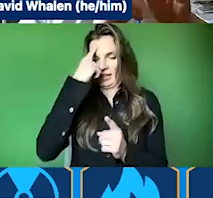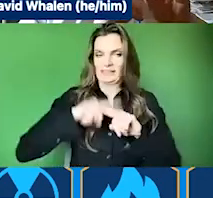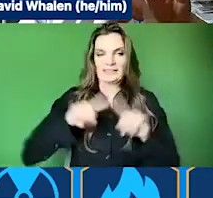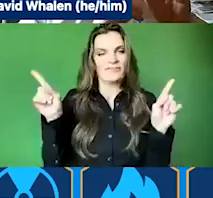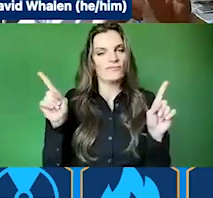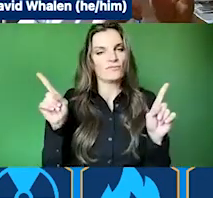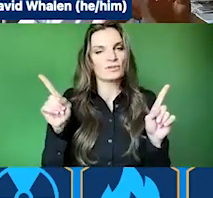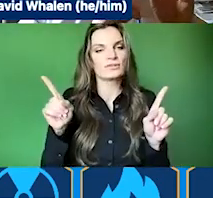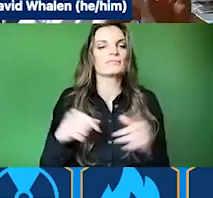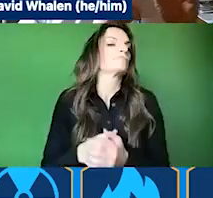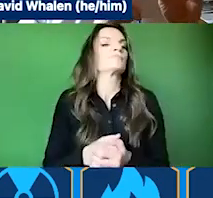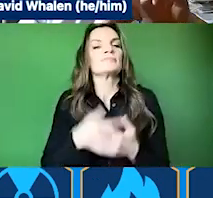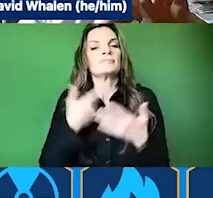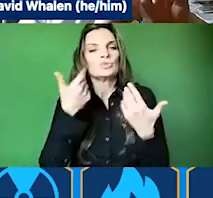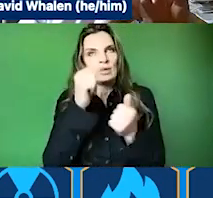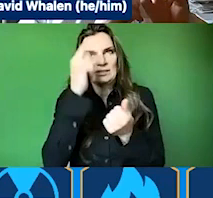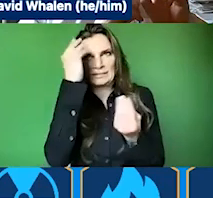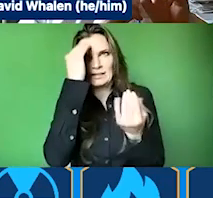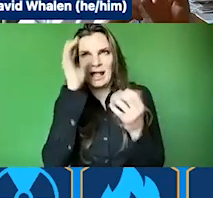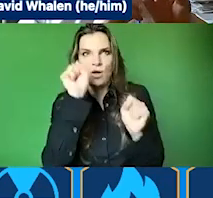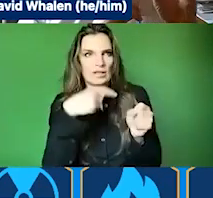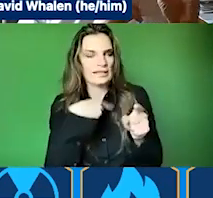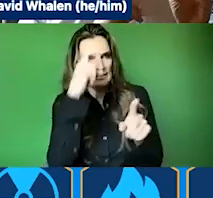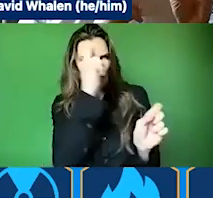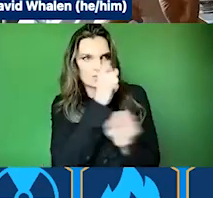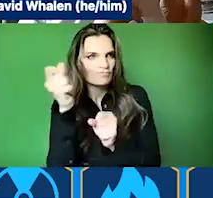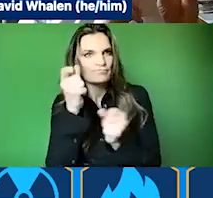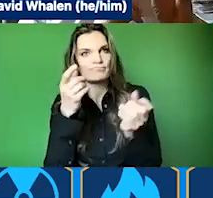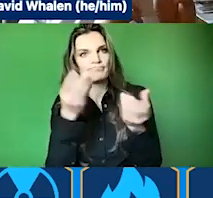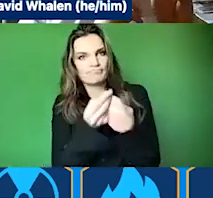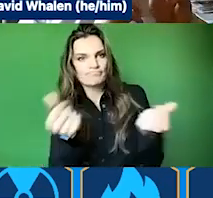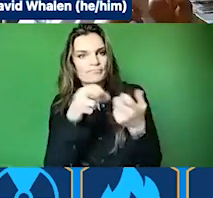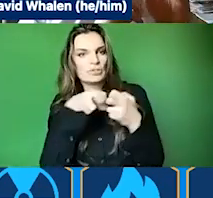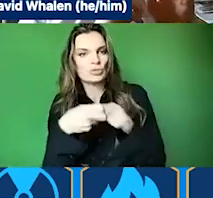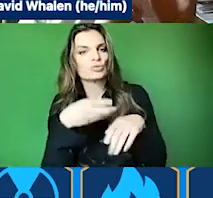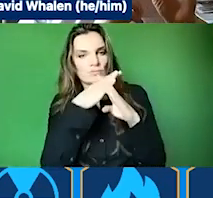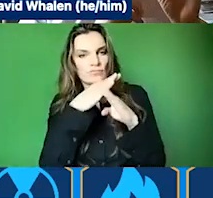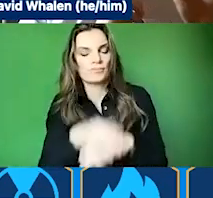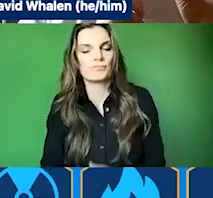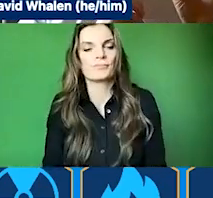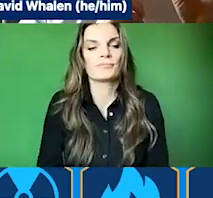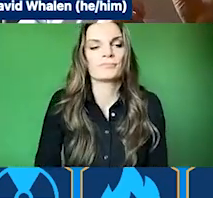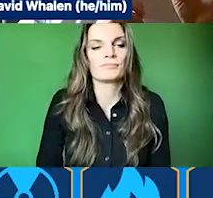seeking change as well as new actions and strategies. Promoting and working for universal accessibility means